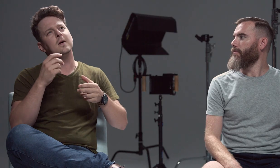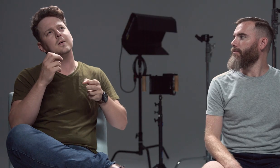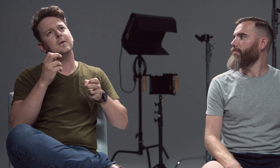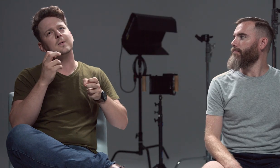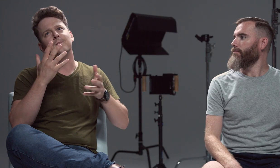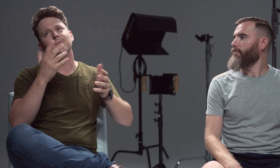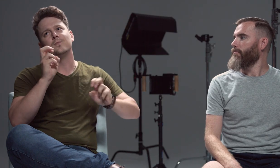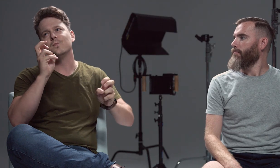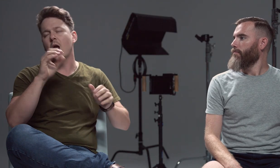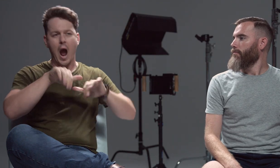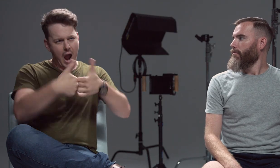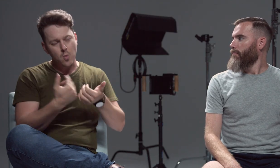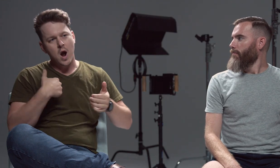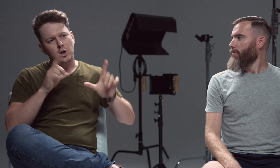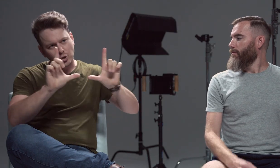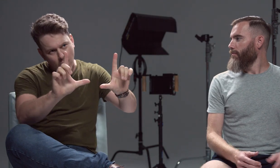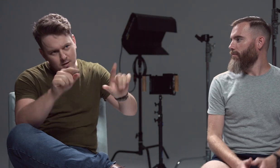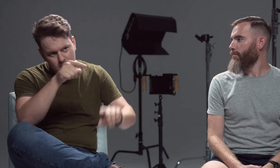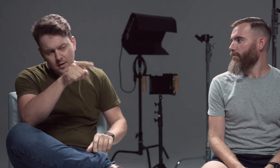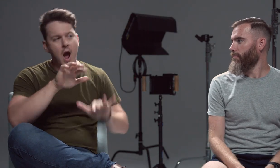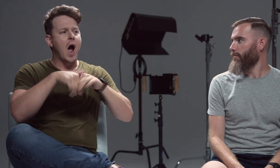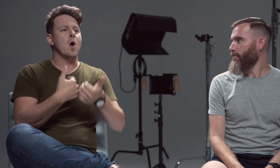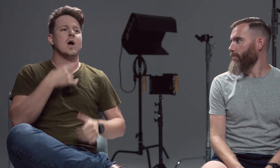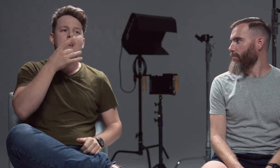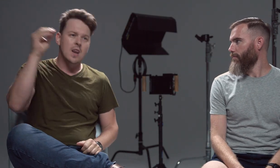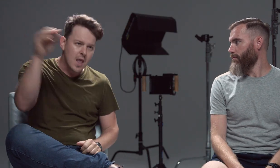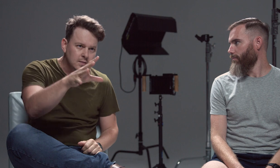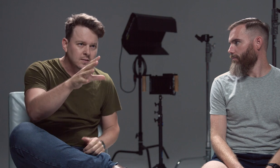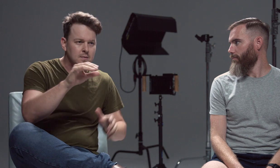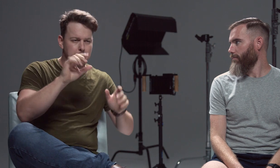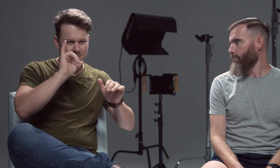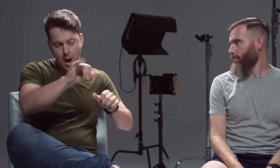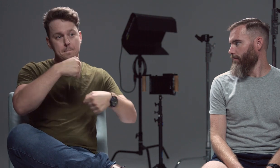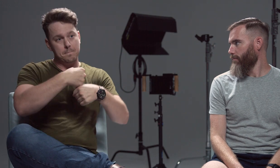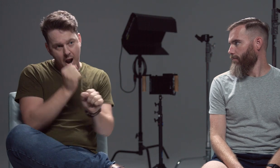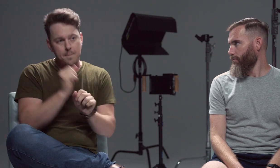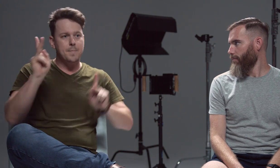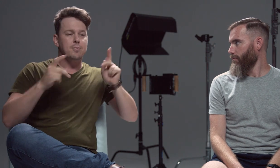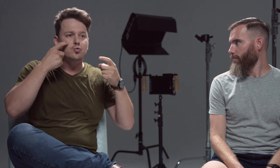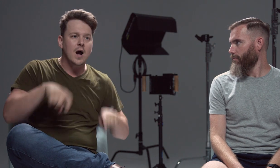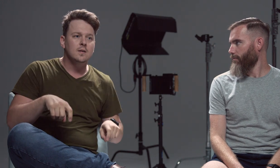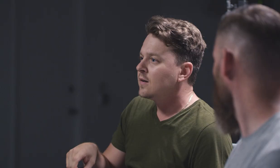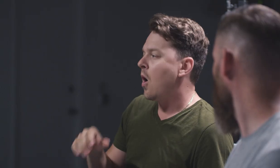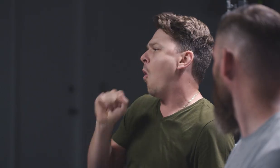I want to...how I frame a shot, or how I use lighting - I want to make people cry,